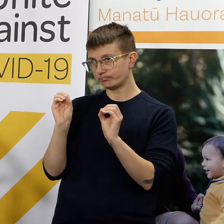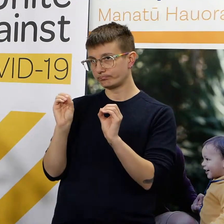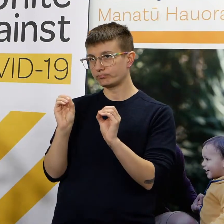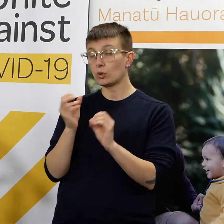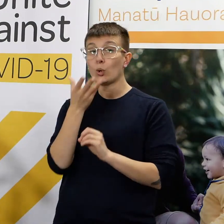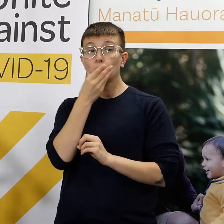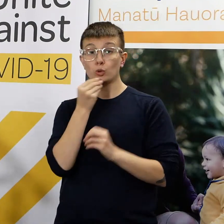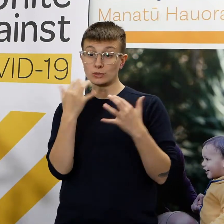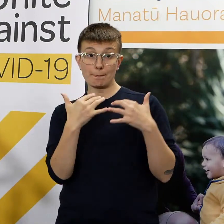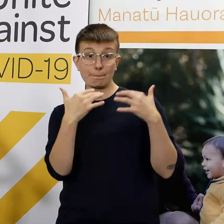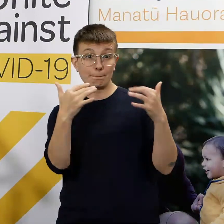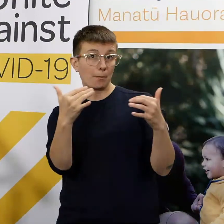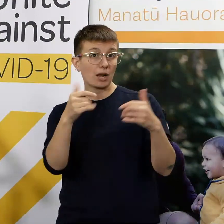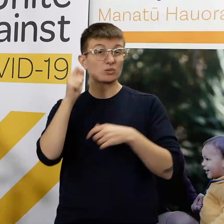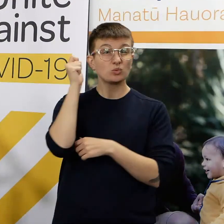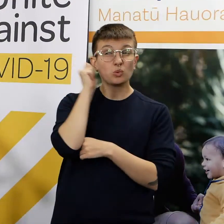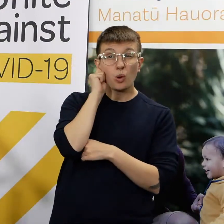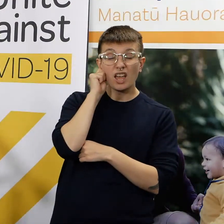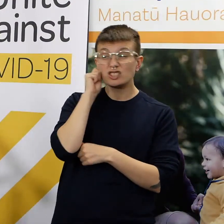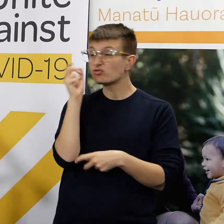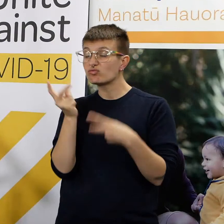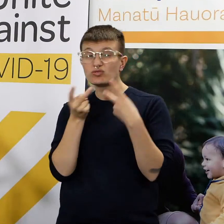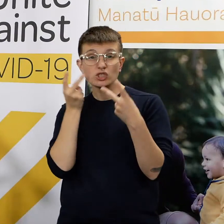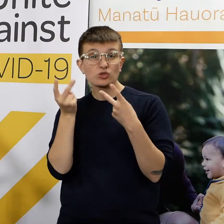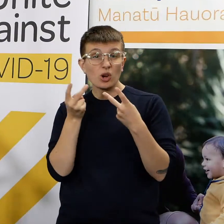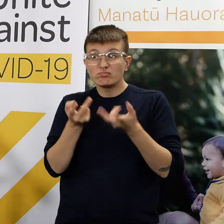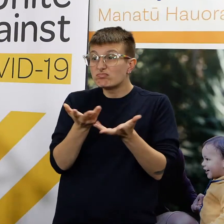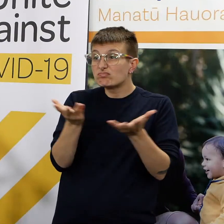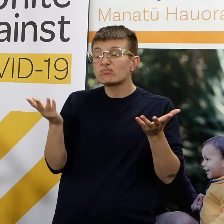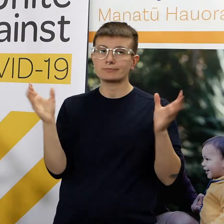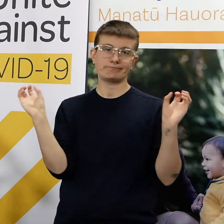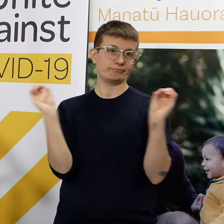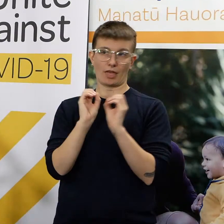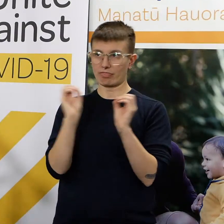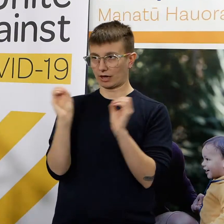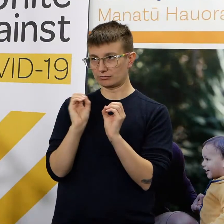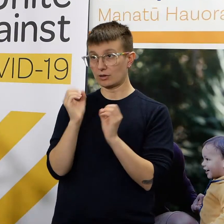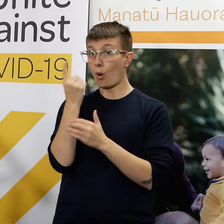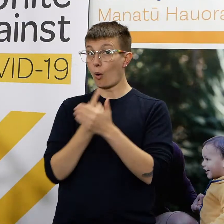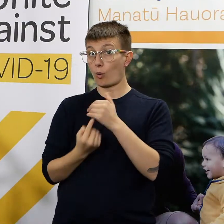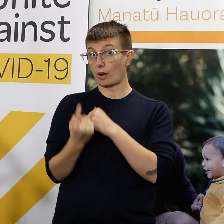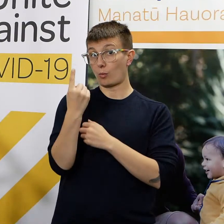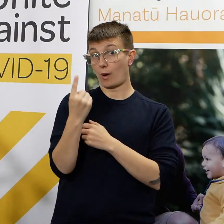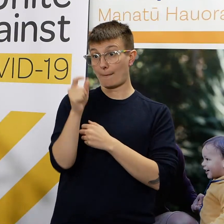and they also have been just with a single family member since they arrived in the Wellington region.